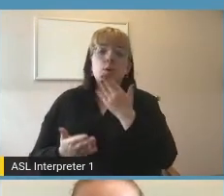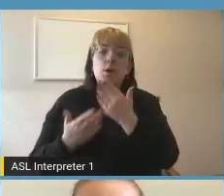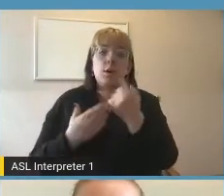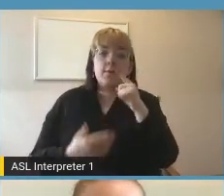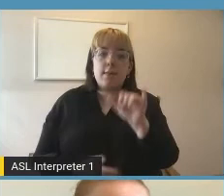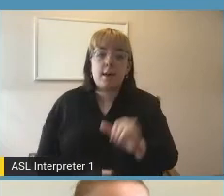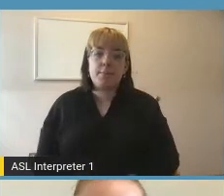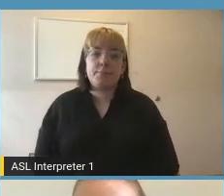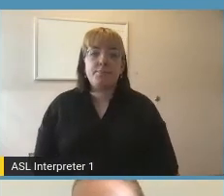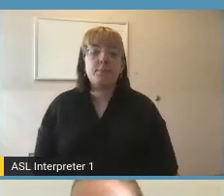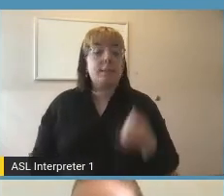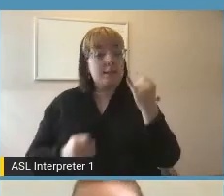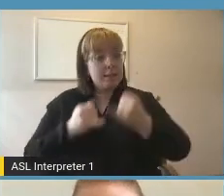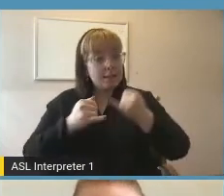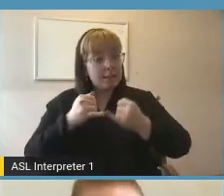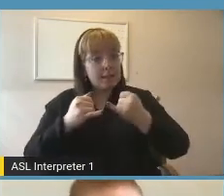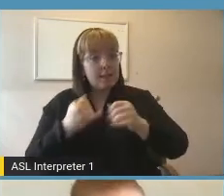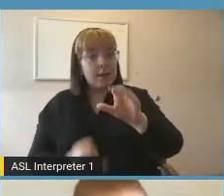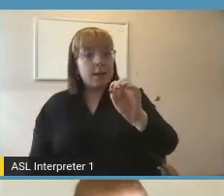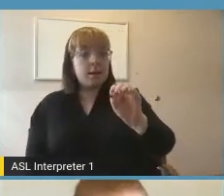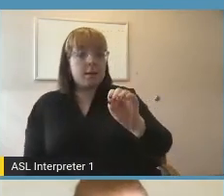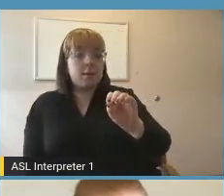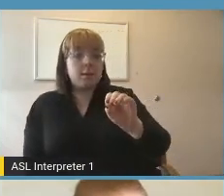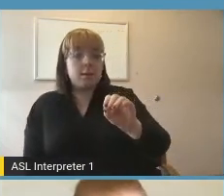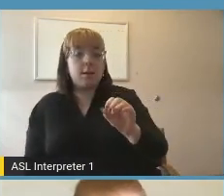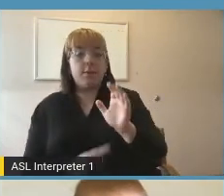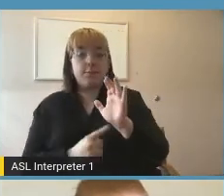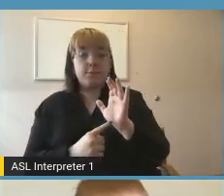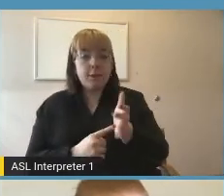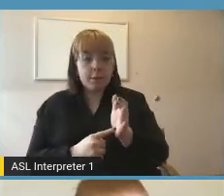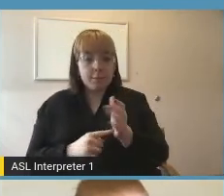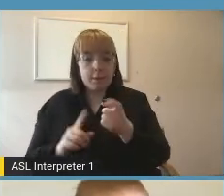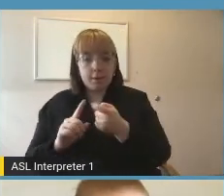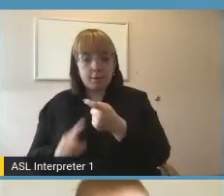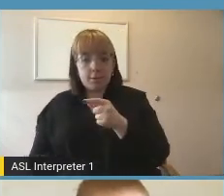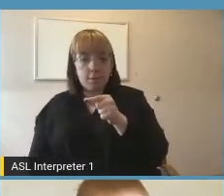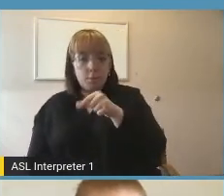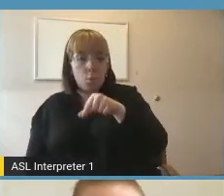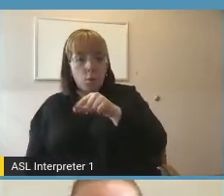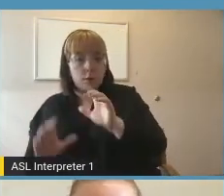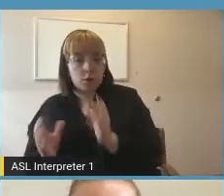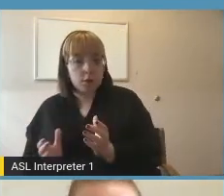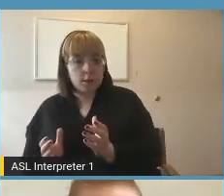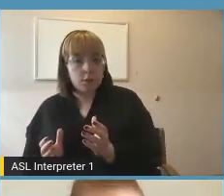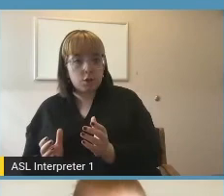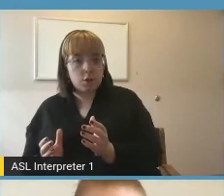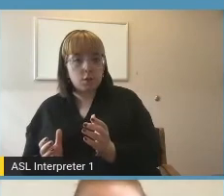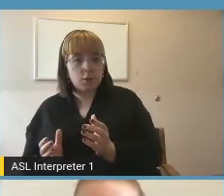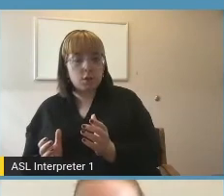Lastly, I'm going to take five minutes from the question section to talk about outsourcing.